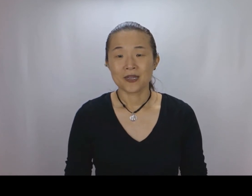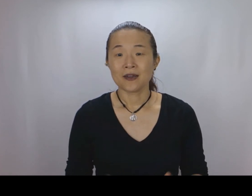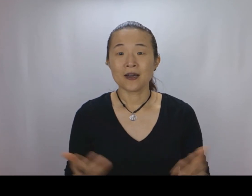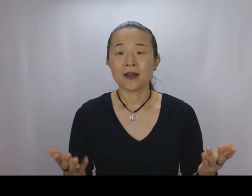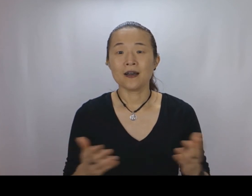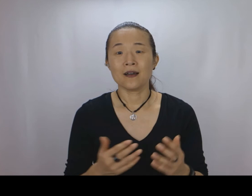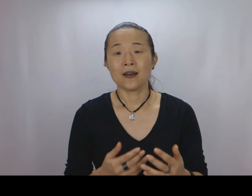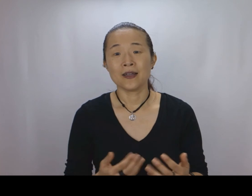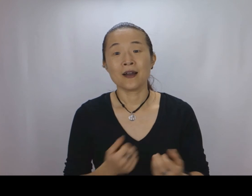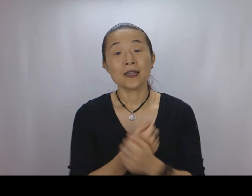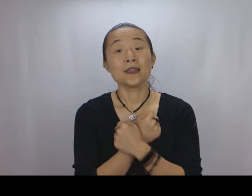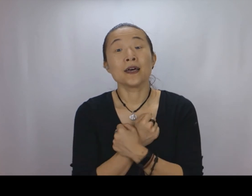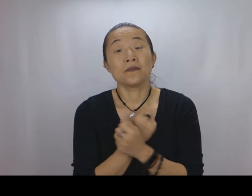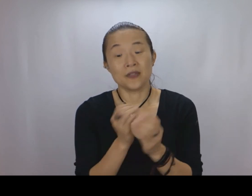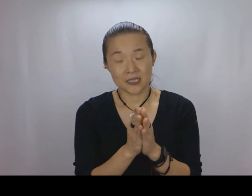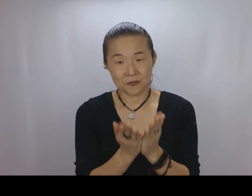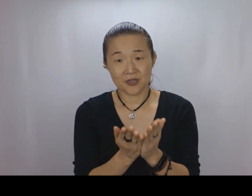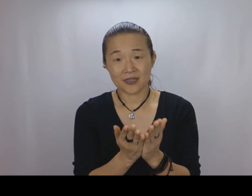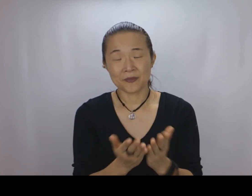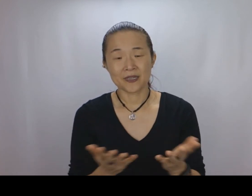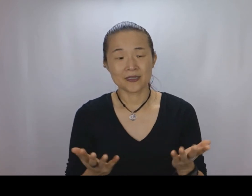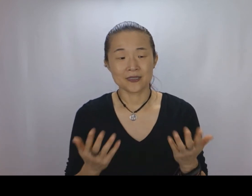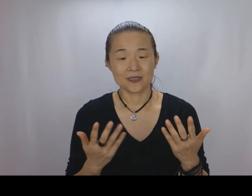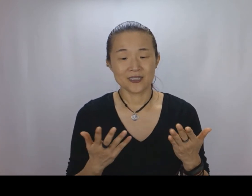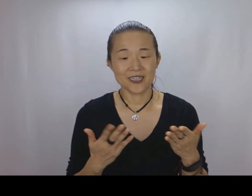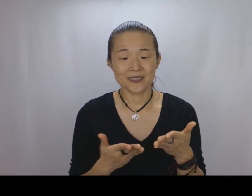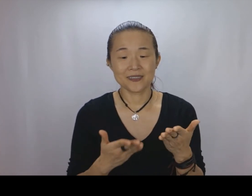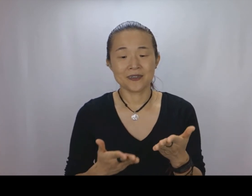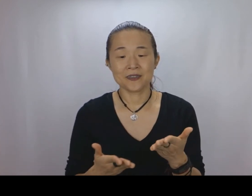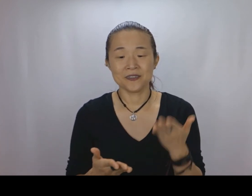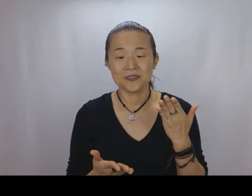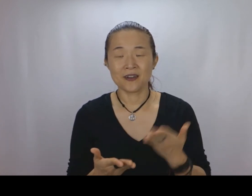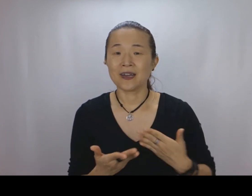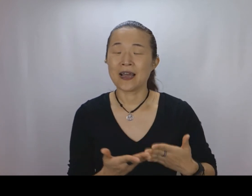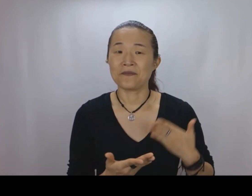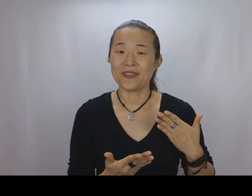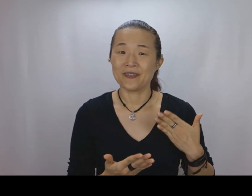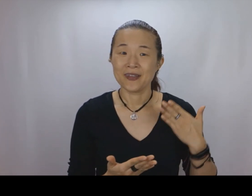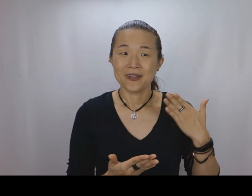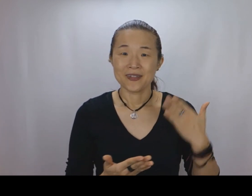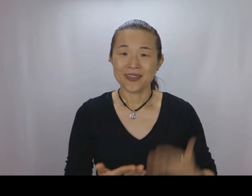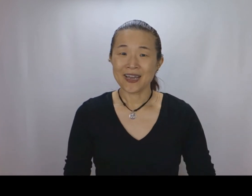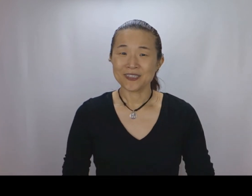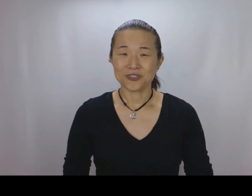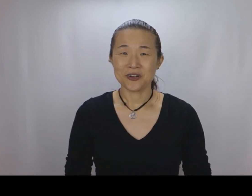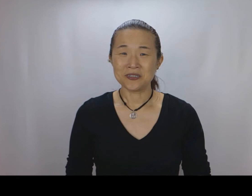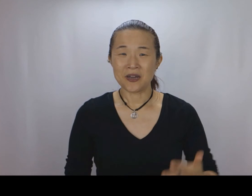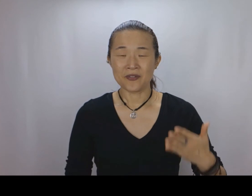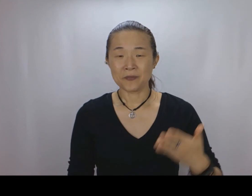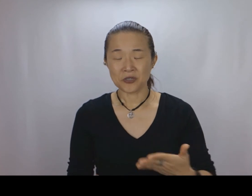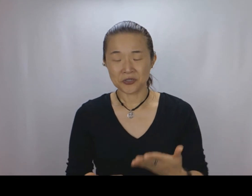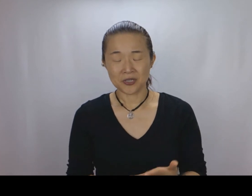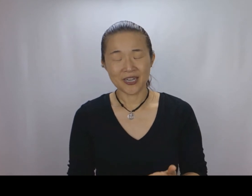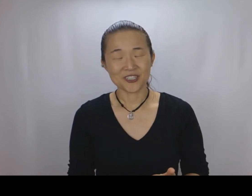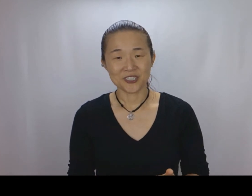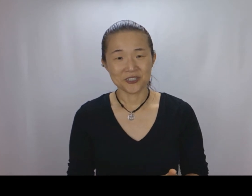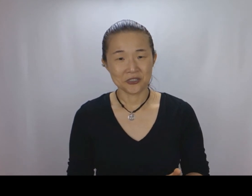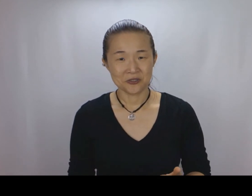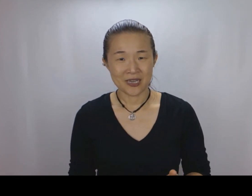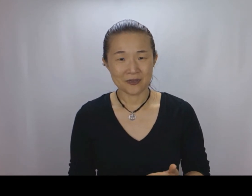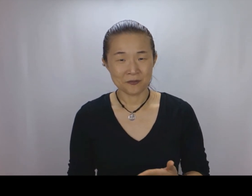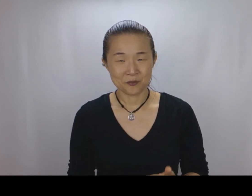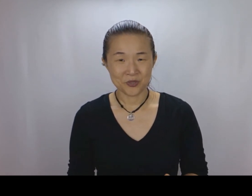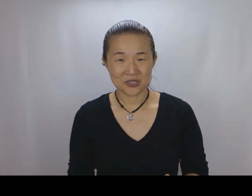"I love this book," because chances are, you're not going to have that strong of an emotional connection to that book,